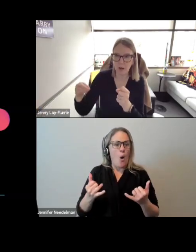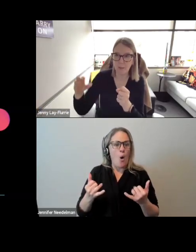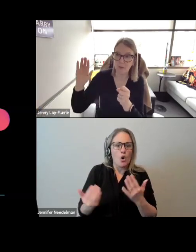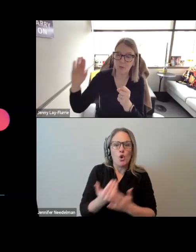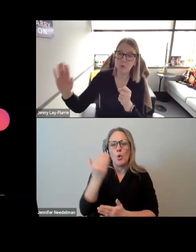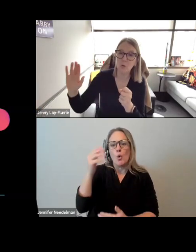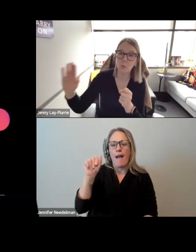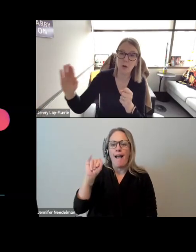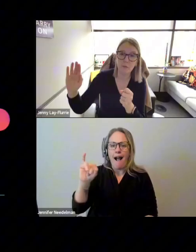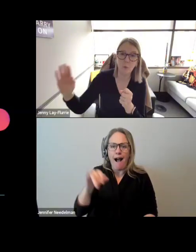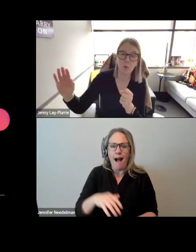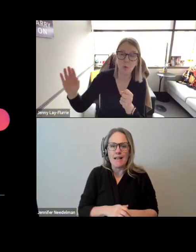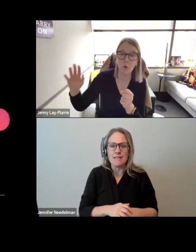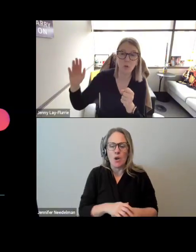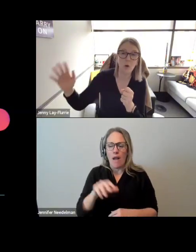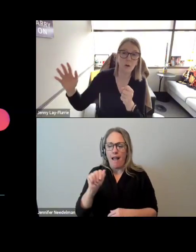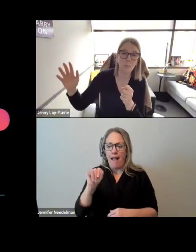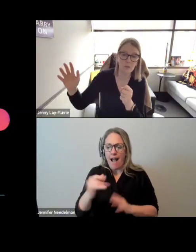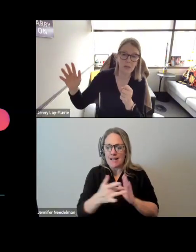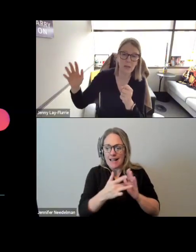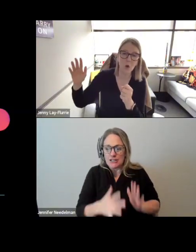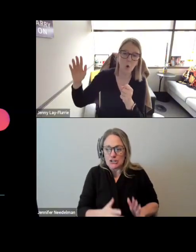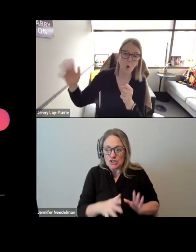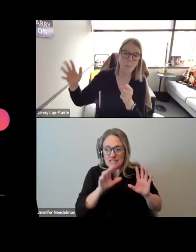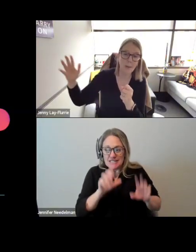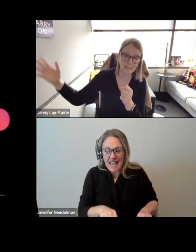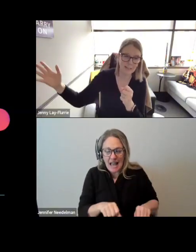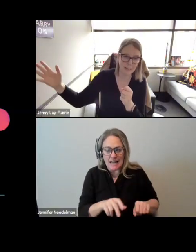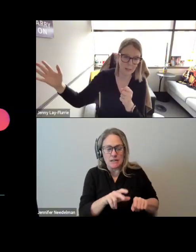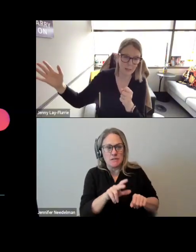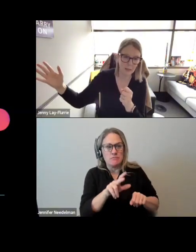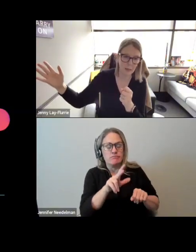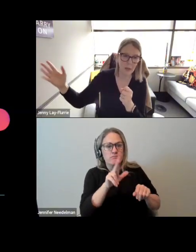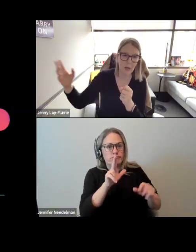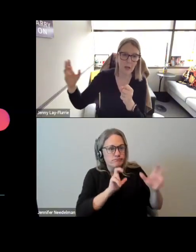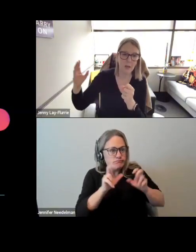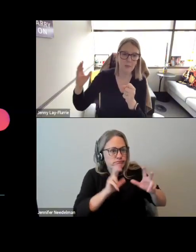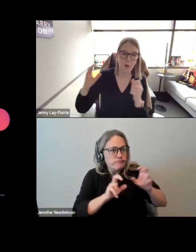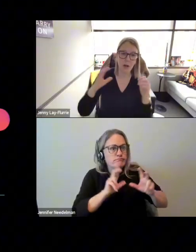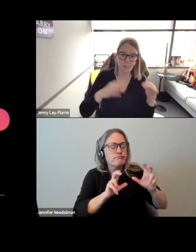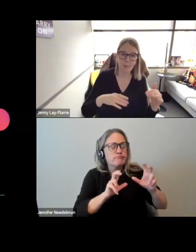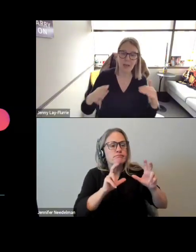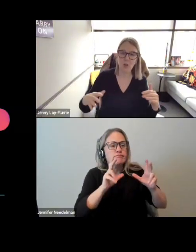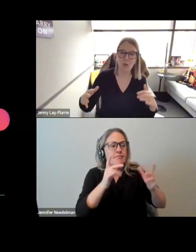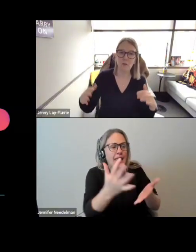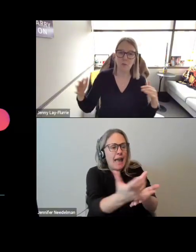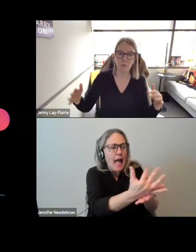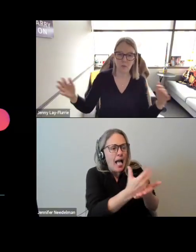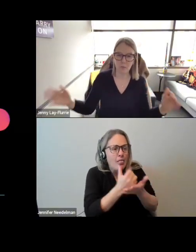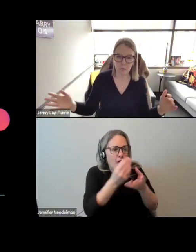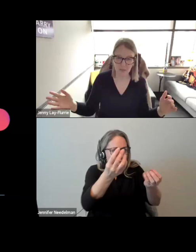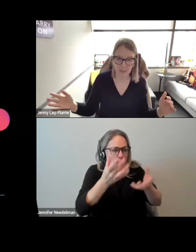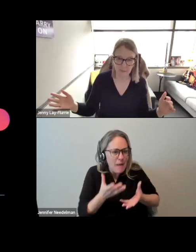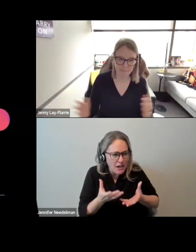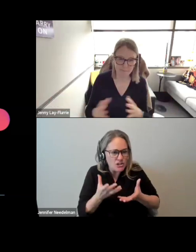of those libraries and do the work for you autonomously or manually. There are implications for disability.